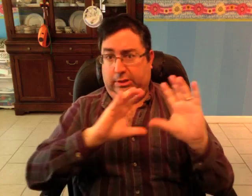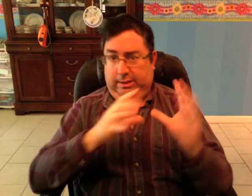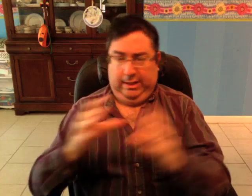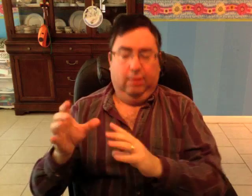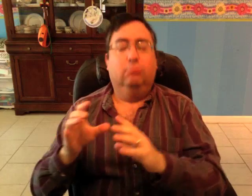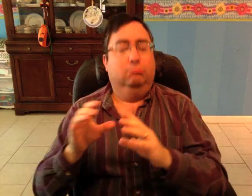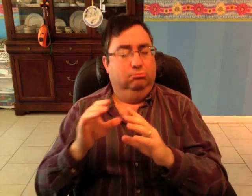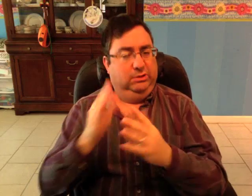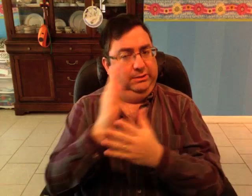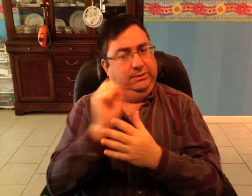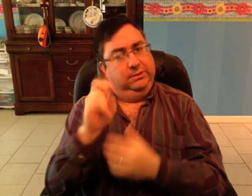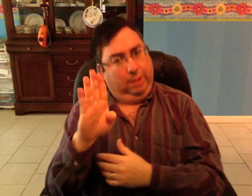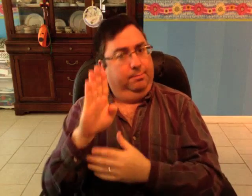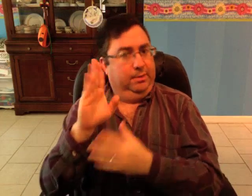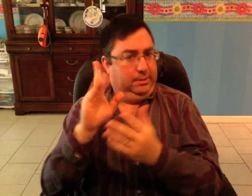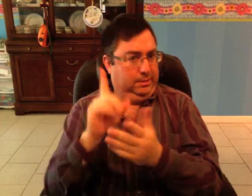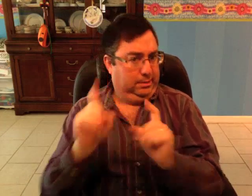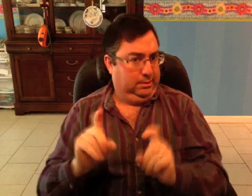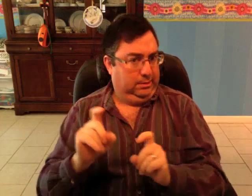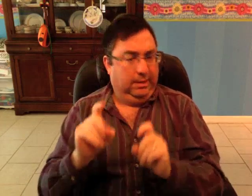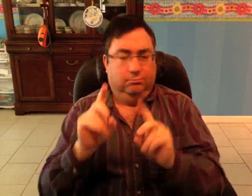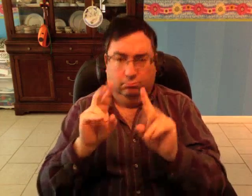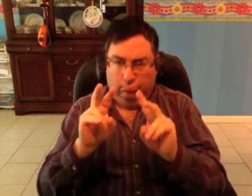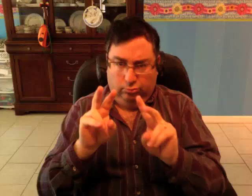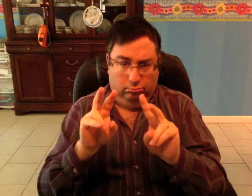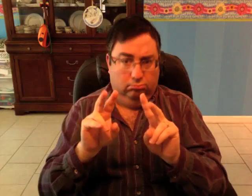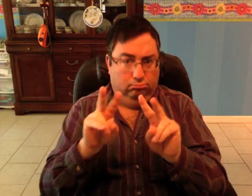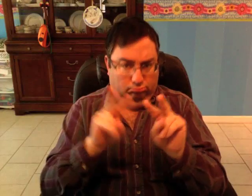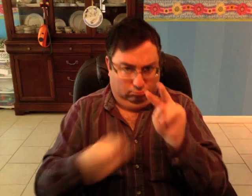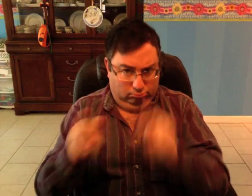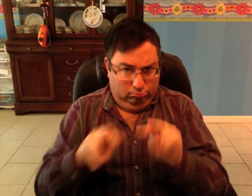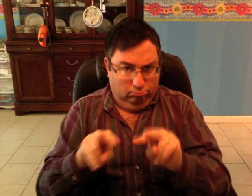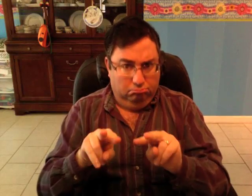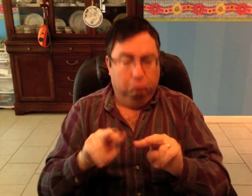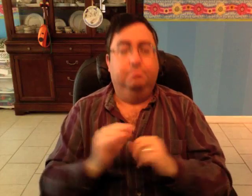Those were the subtests they looked at.